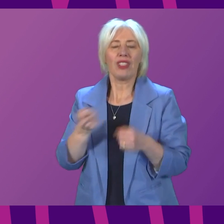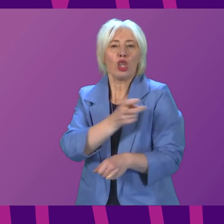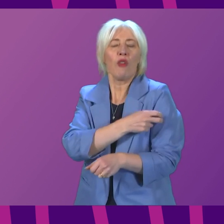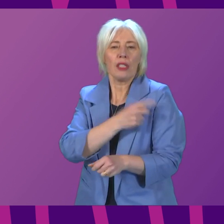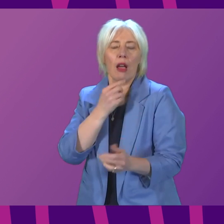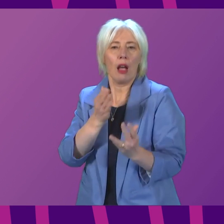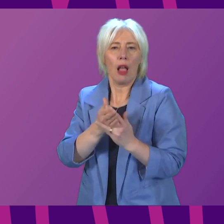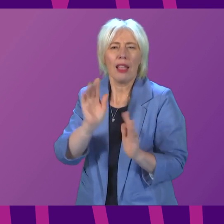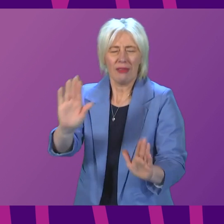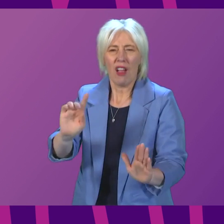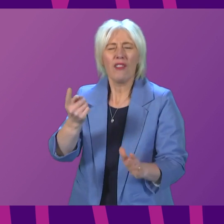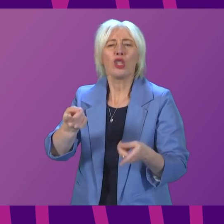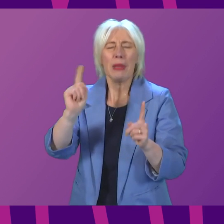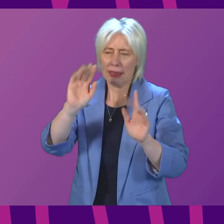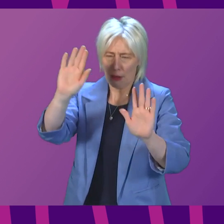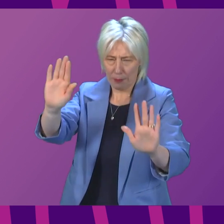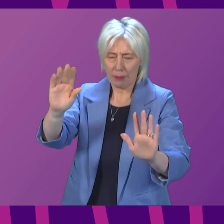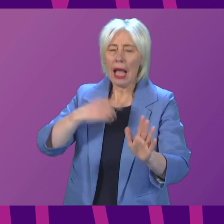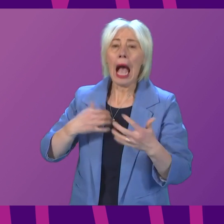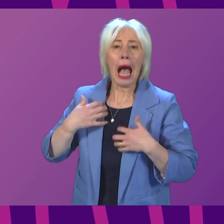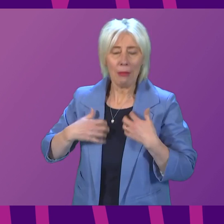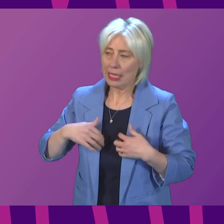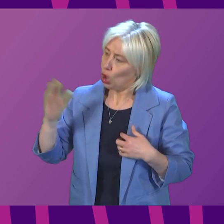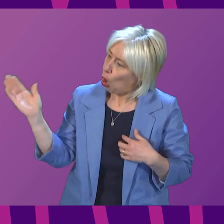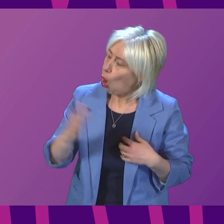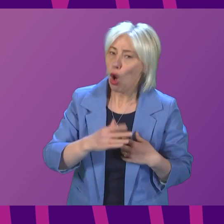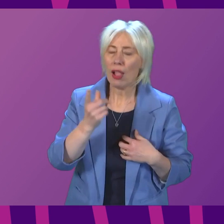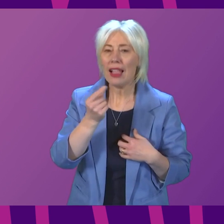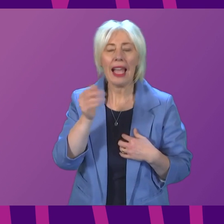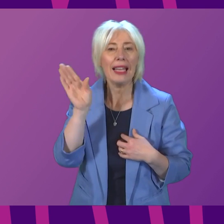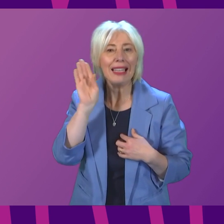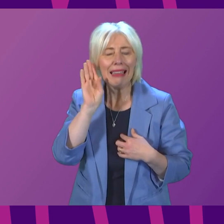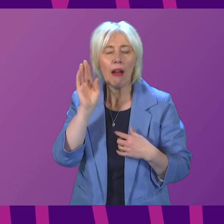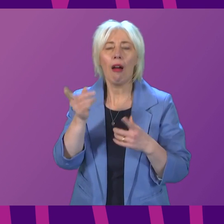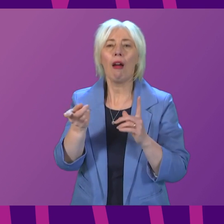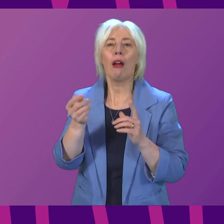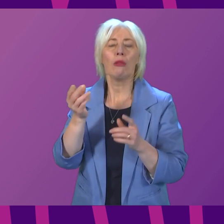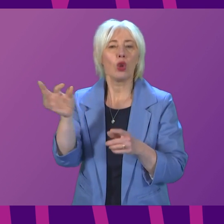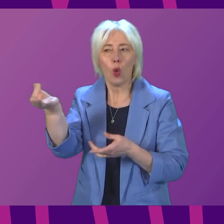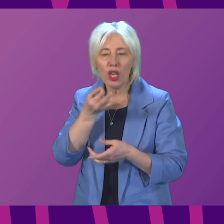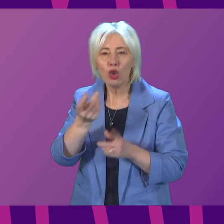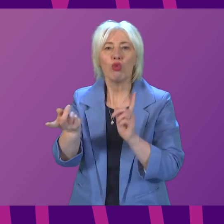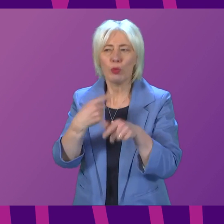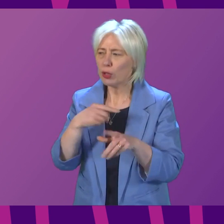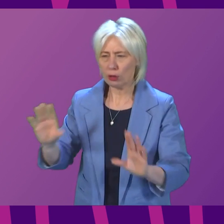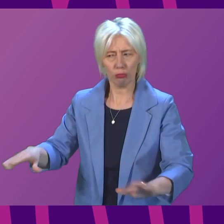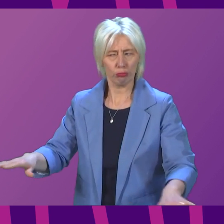We are just beginning this session and I am very keen that all members can hear the questions and responses. Thank you.